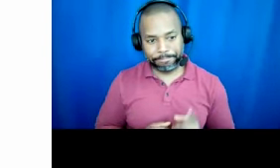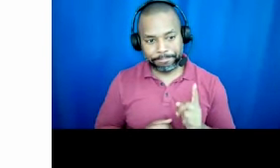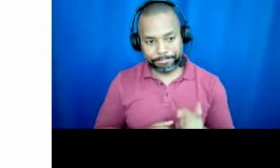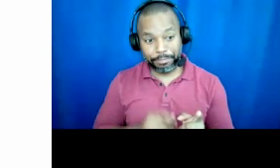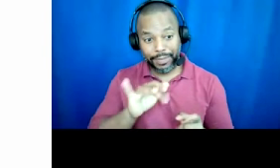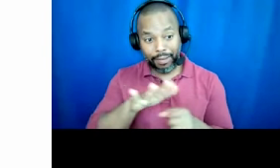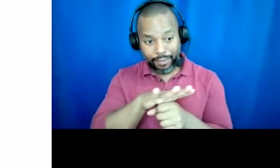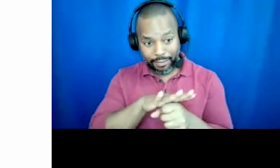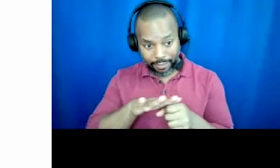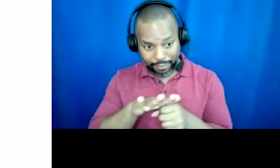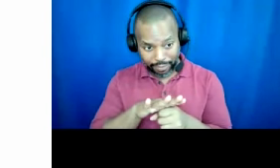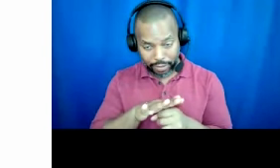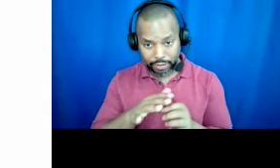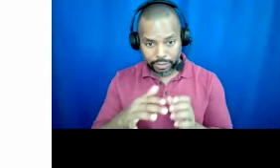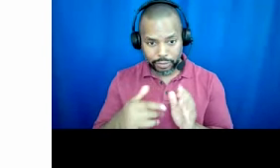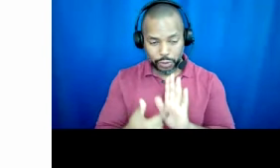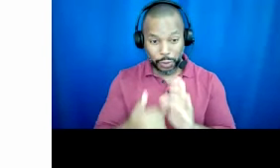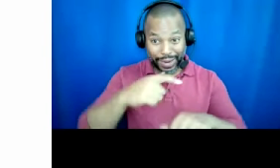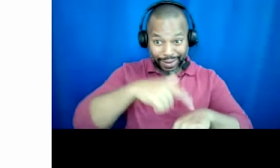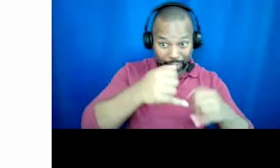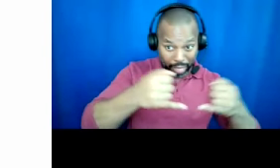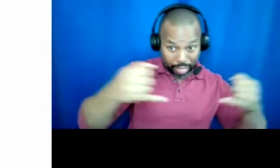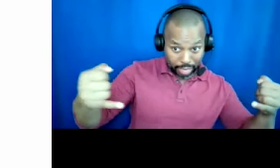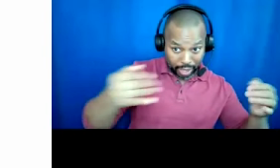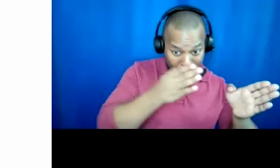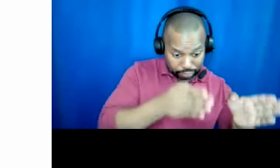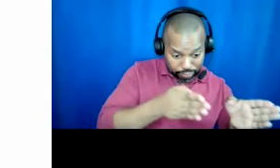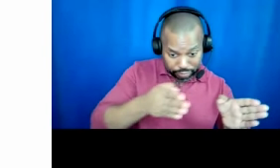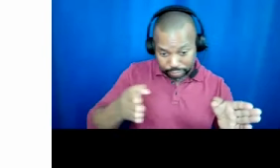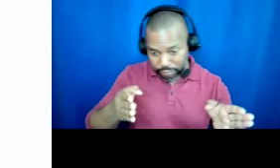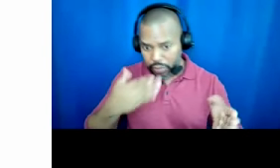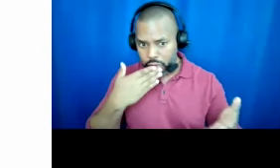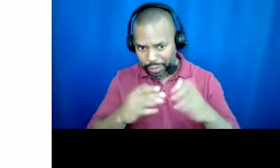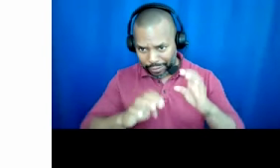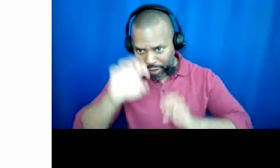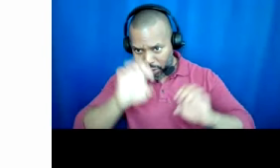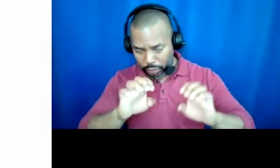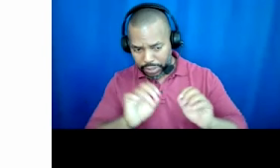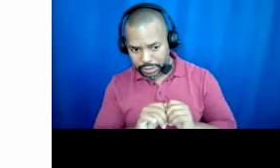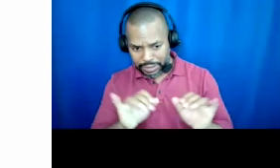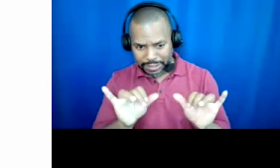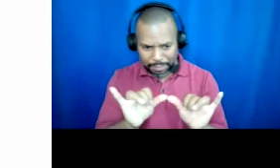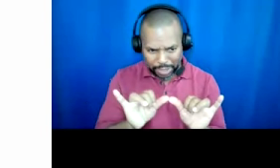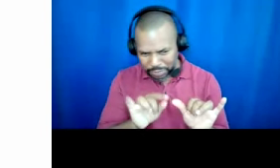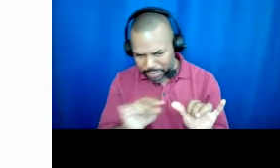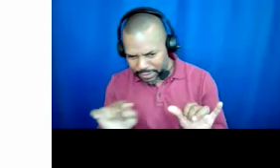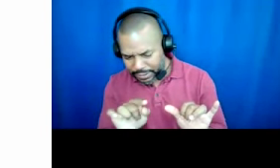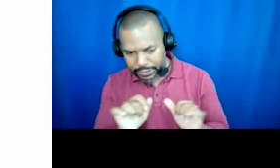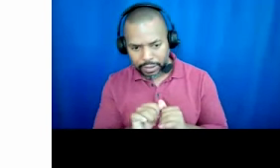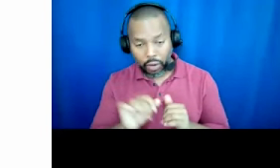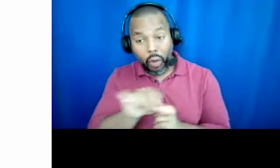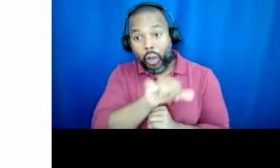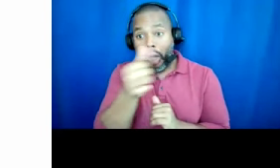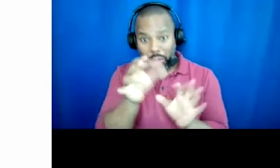relevant evaluation method, baseline measurement, and/or other relevant information to determine impact?